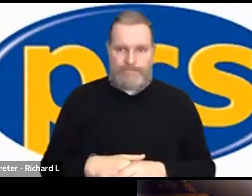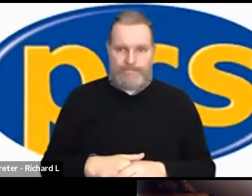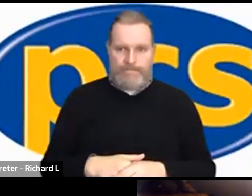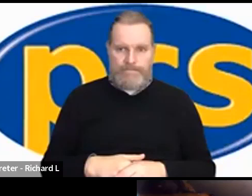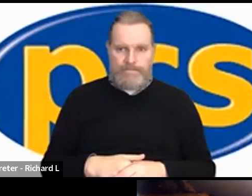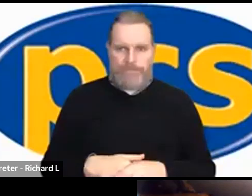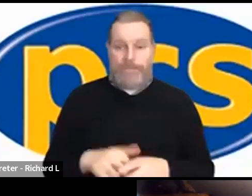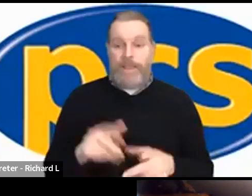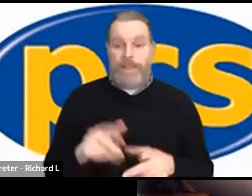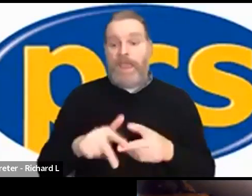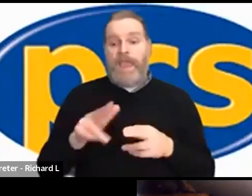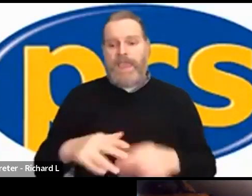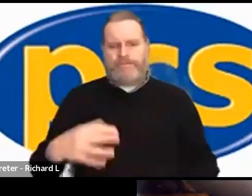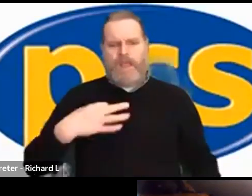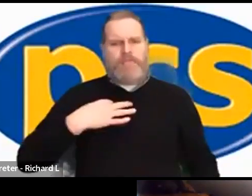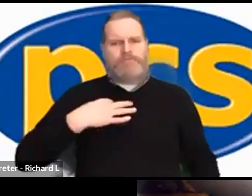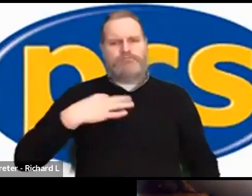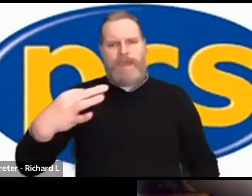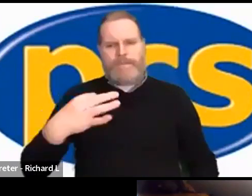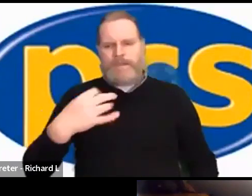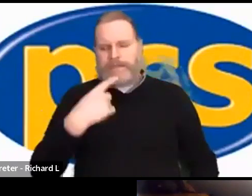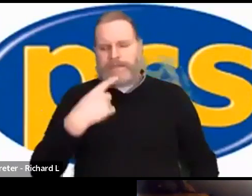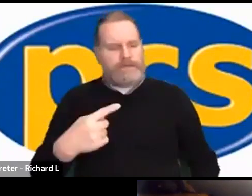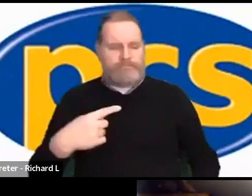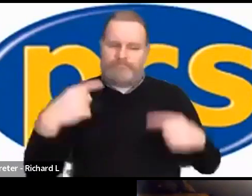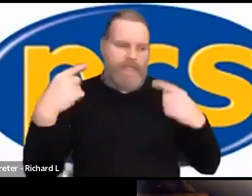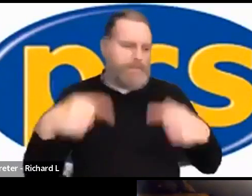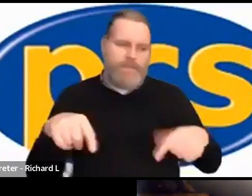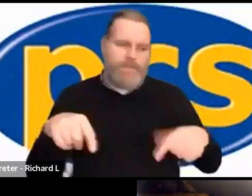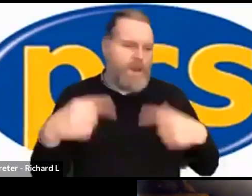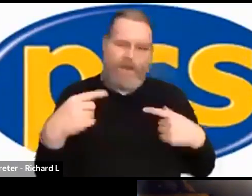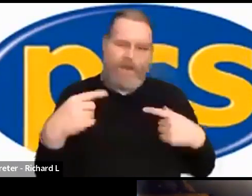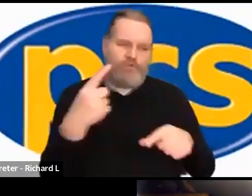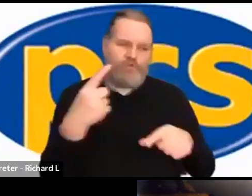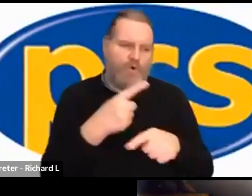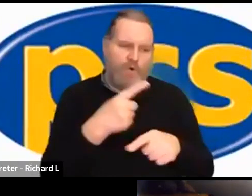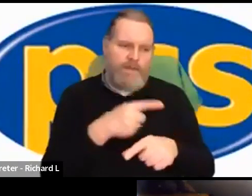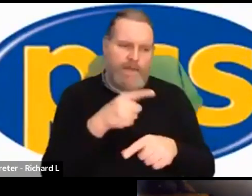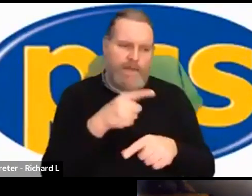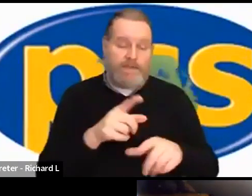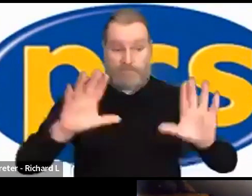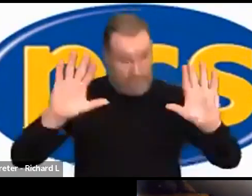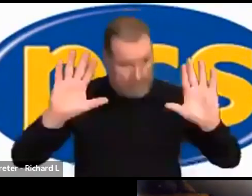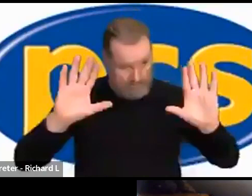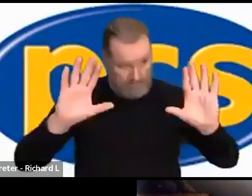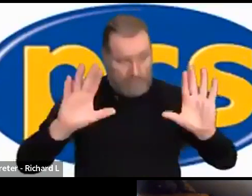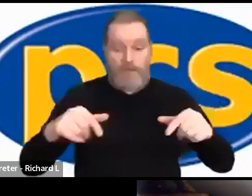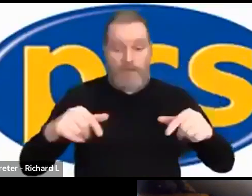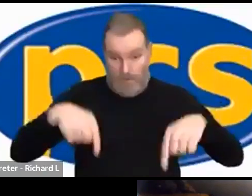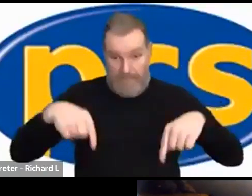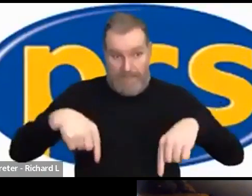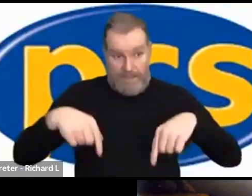your or your your reps, and if your your your reps, and if your rep says they can't discuss anything , we are all , we are all here that we've